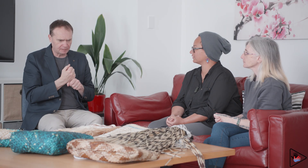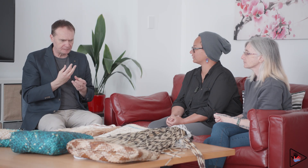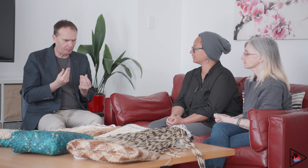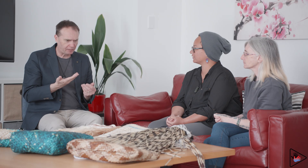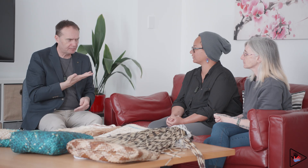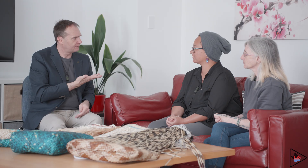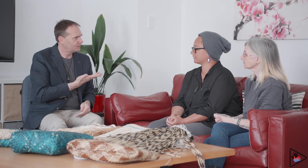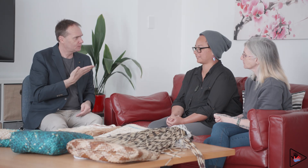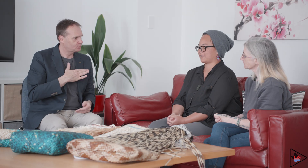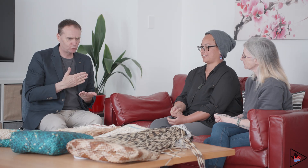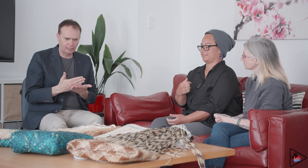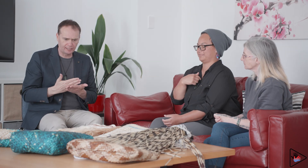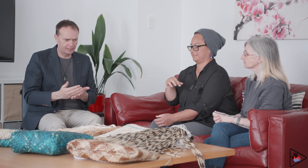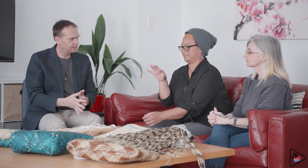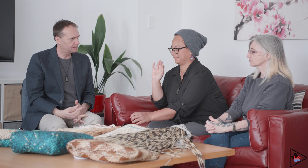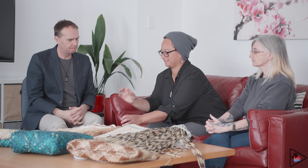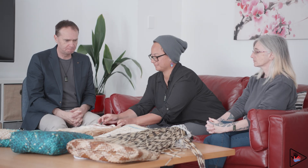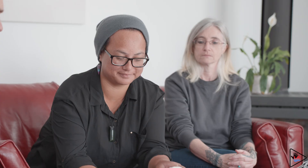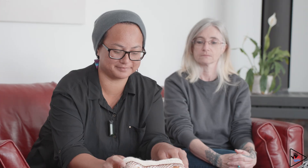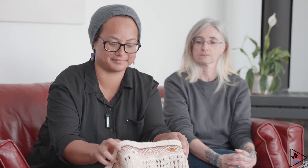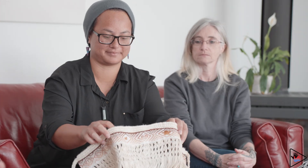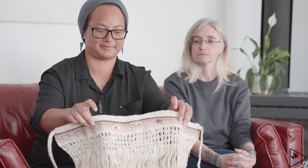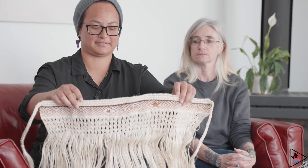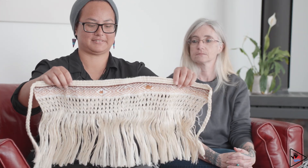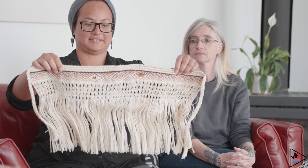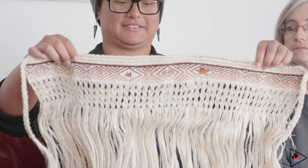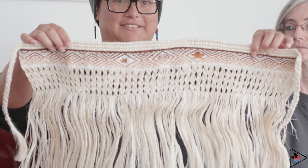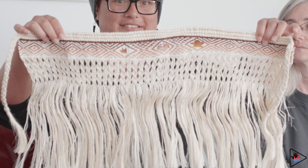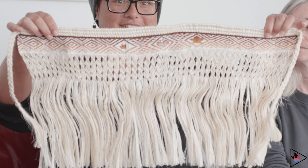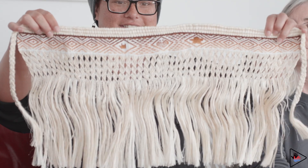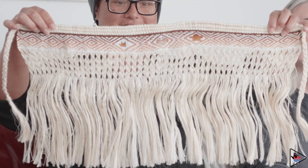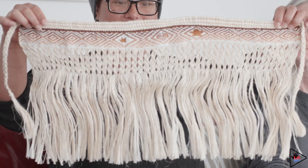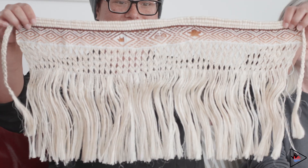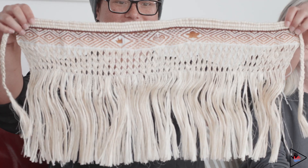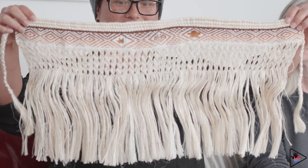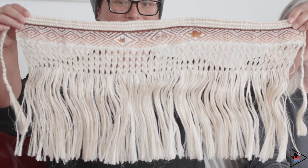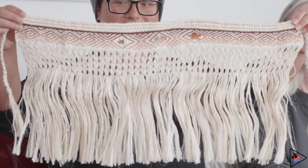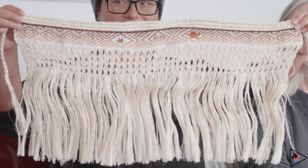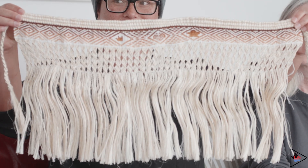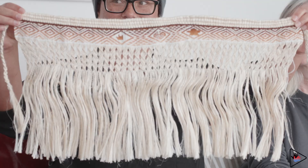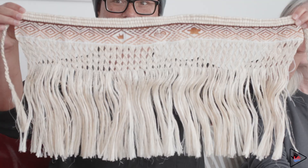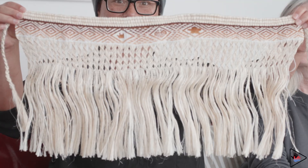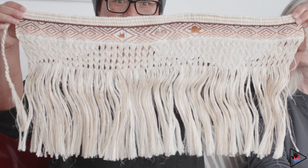like to discuss something that you've made today?